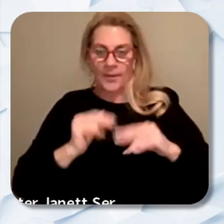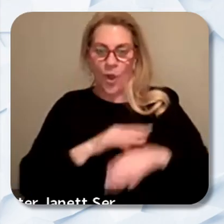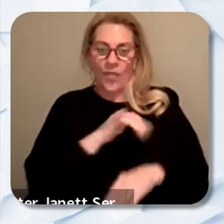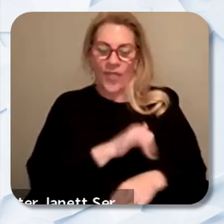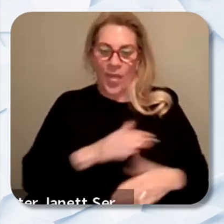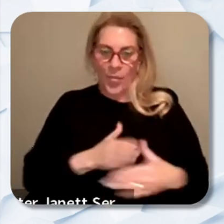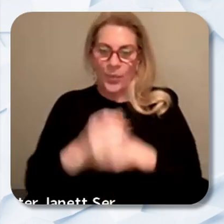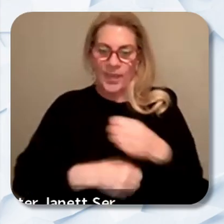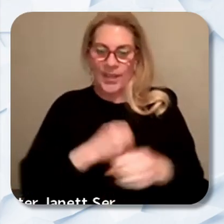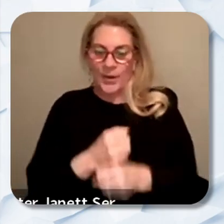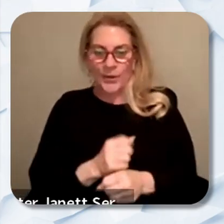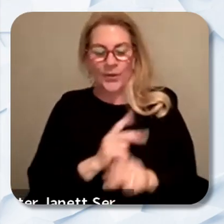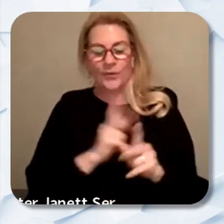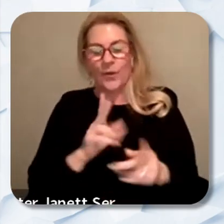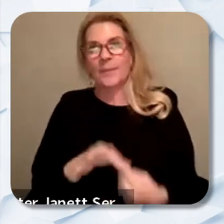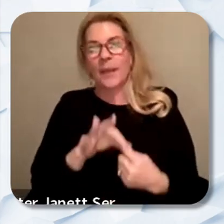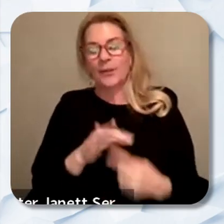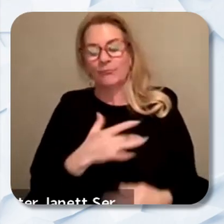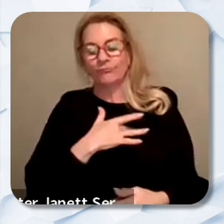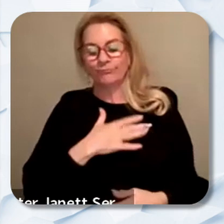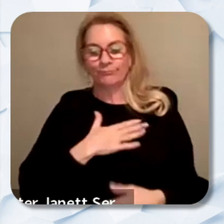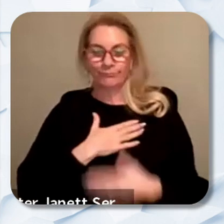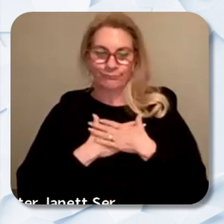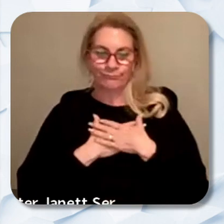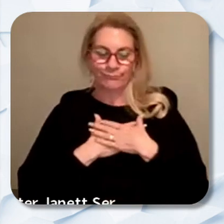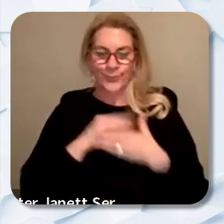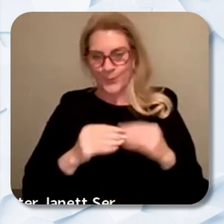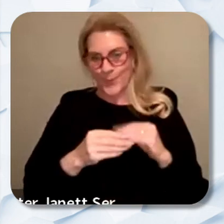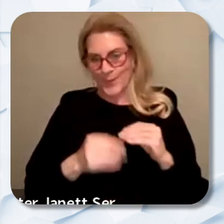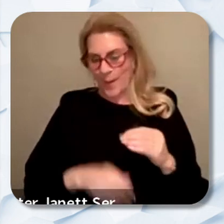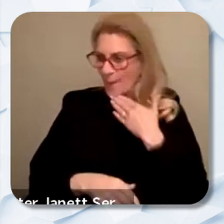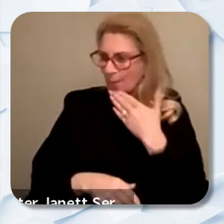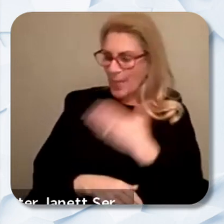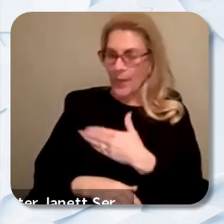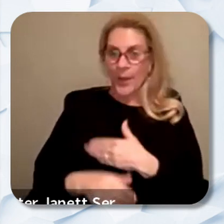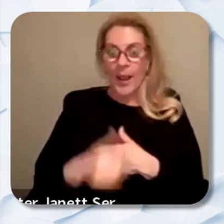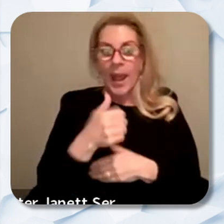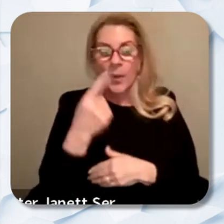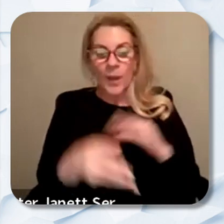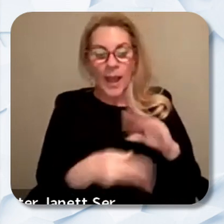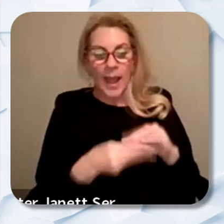a special dear story to my heart. Jade Meihl: Awesome. Thank you. Anybody else Melissa? Melissa Wheelahan: Yeah I just